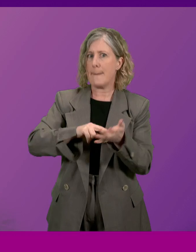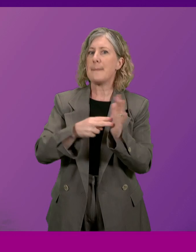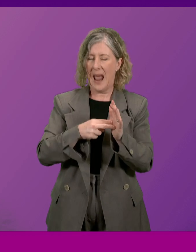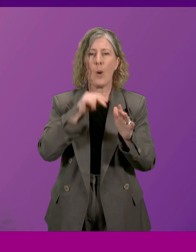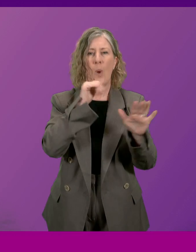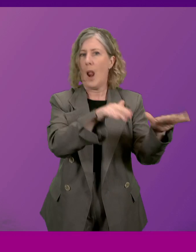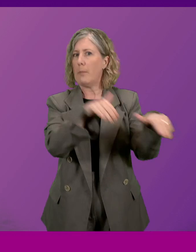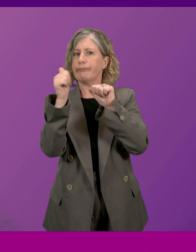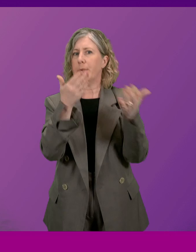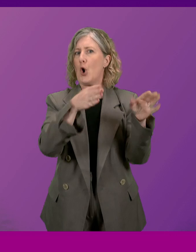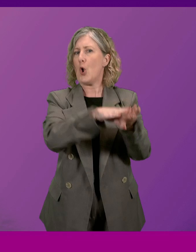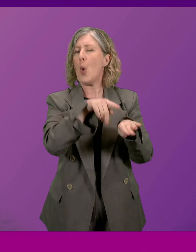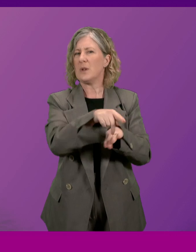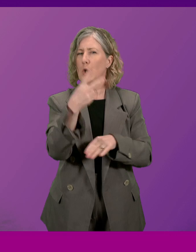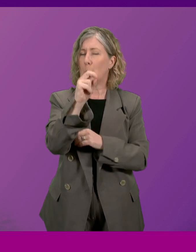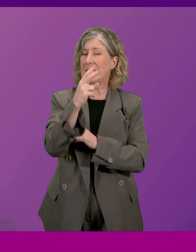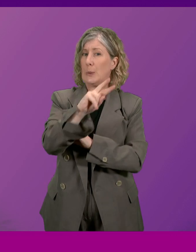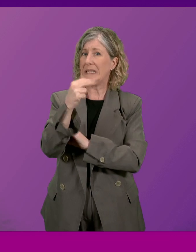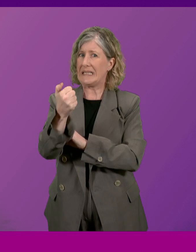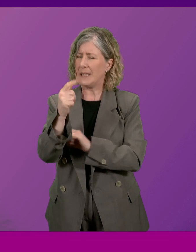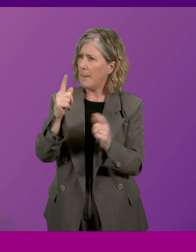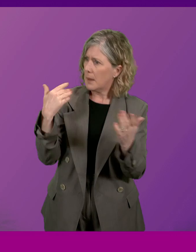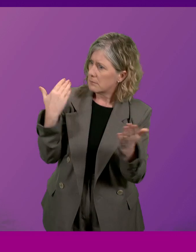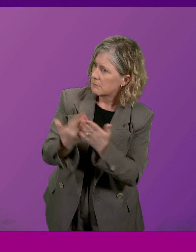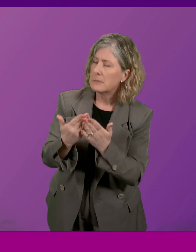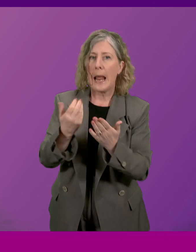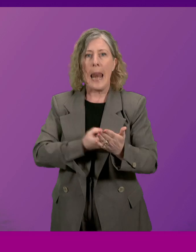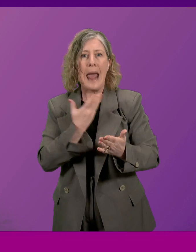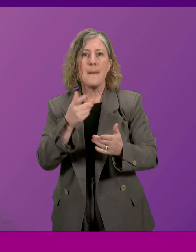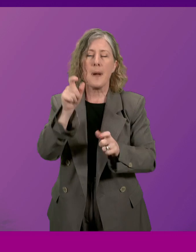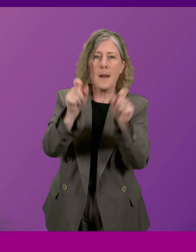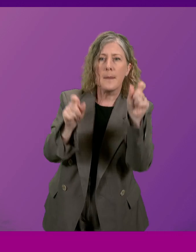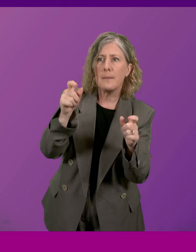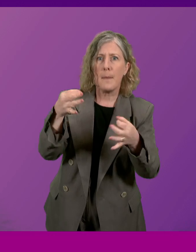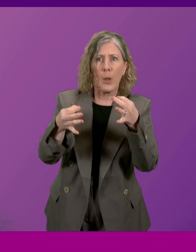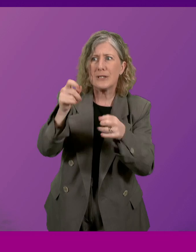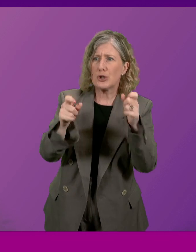No updates from local Labour politicians have been forthcoming, despite recent developments.